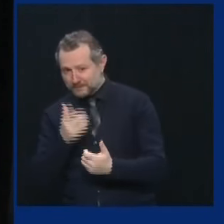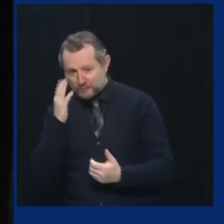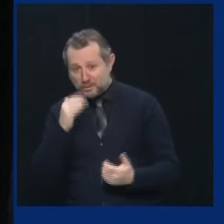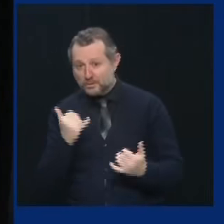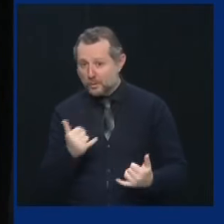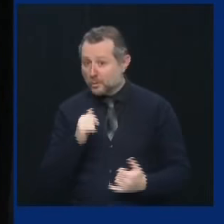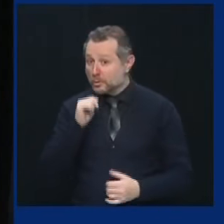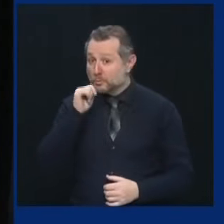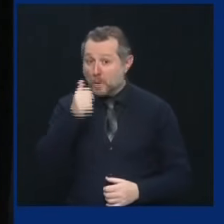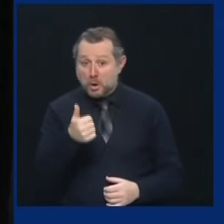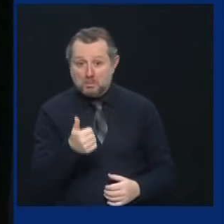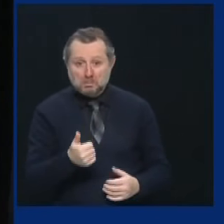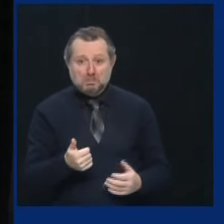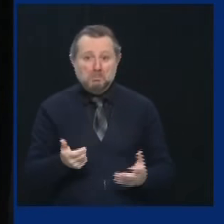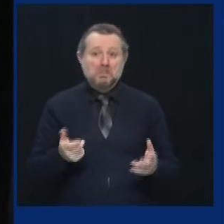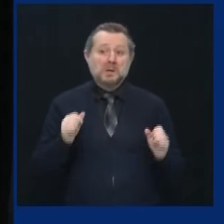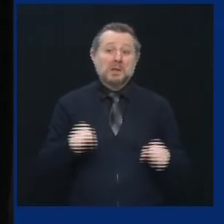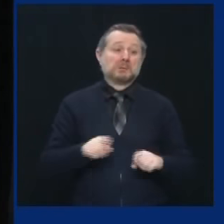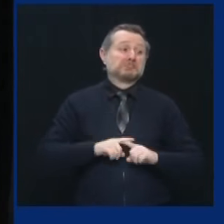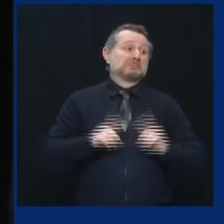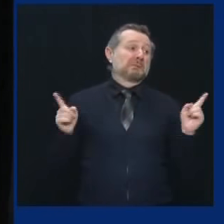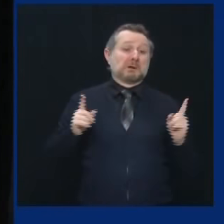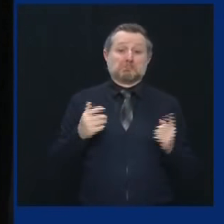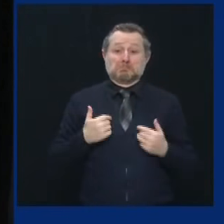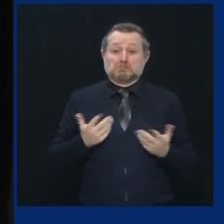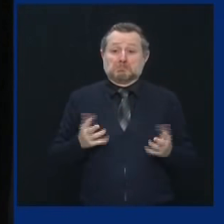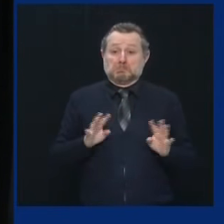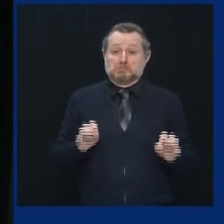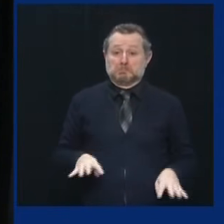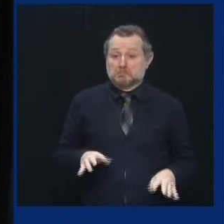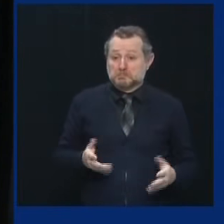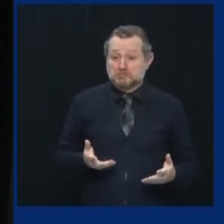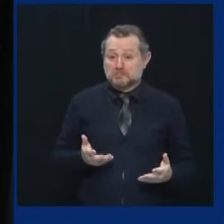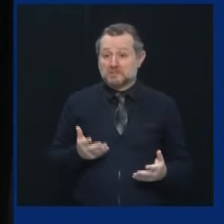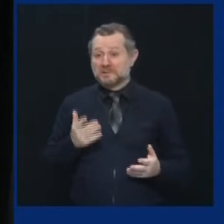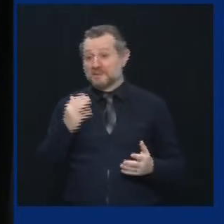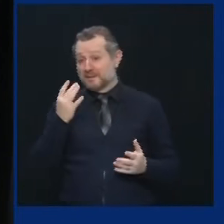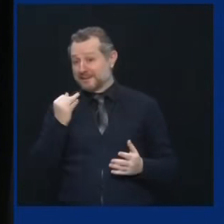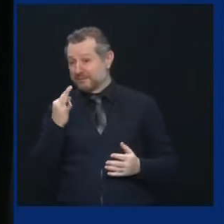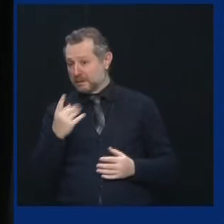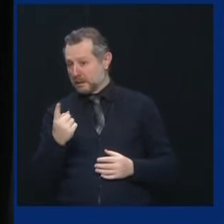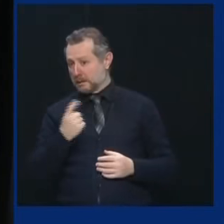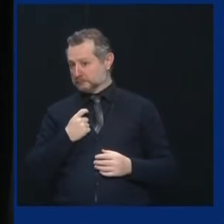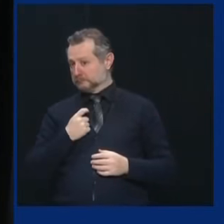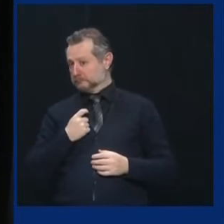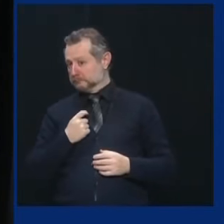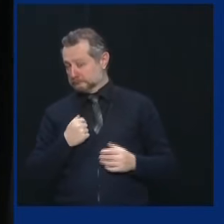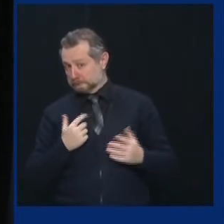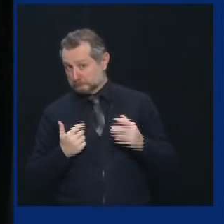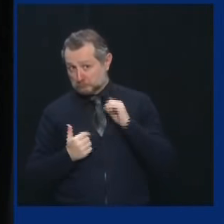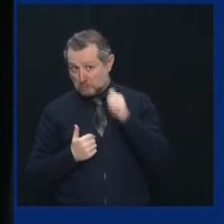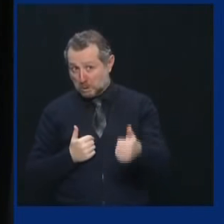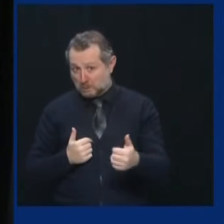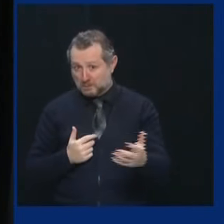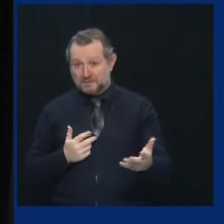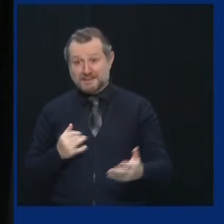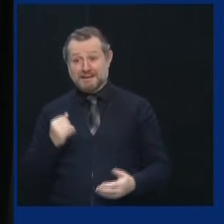POSITIVITY RATE DOWN IN THE BRONX.